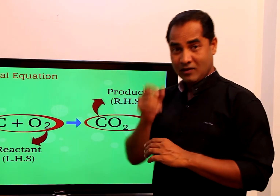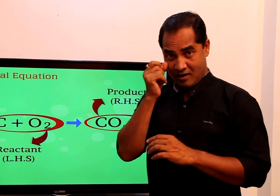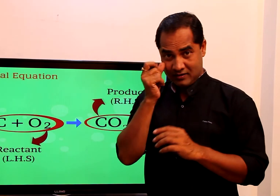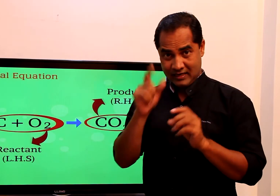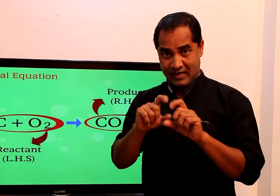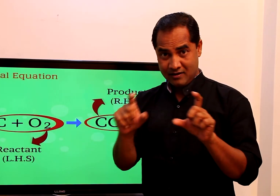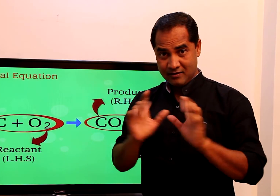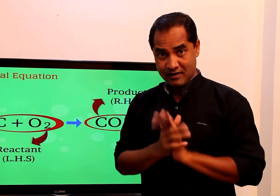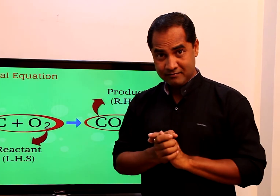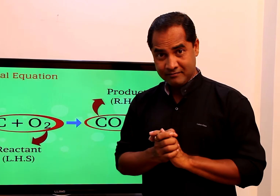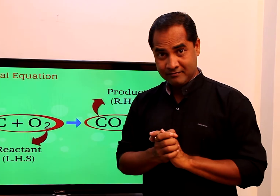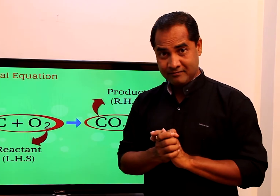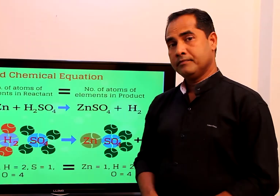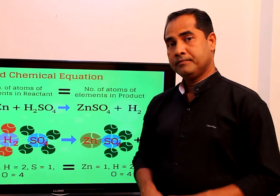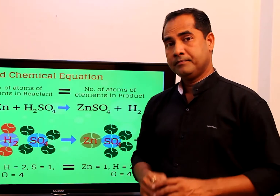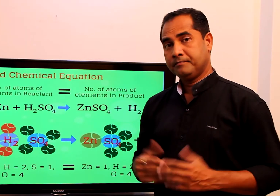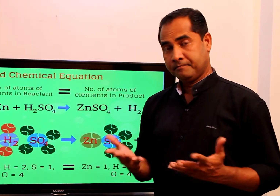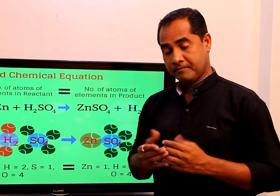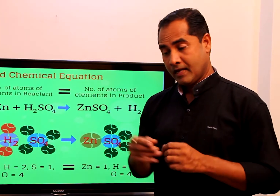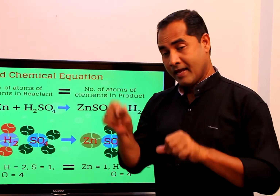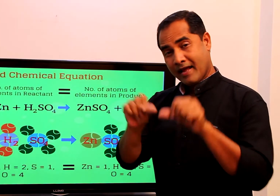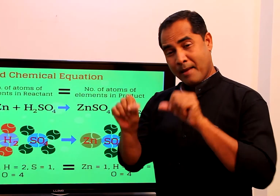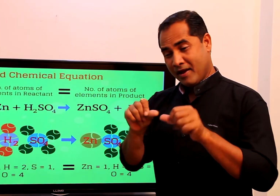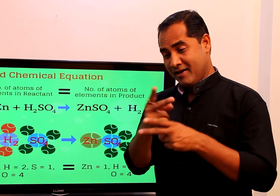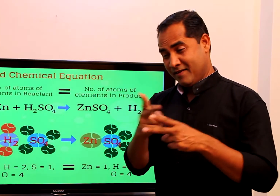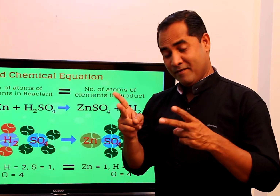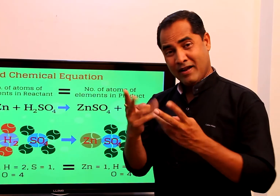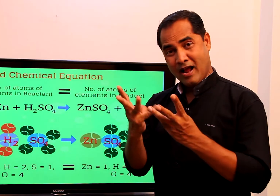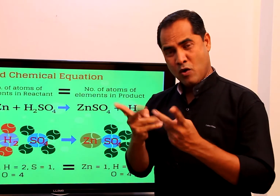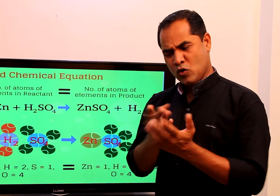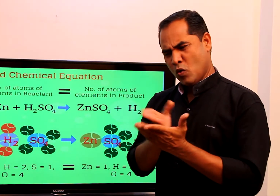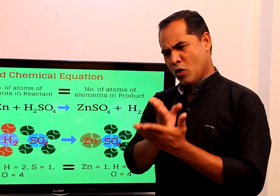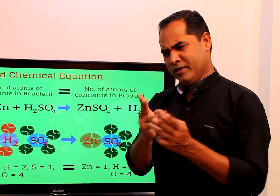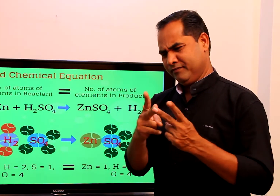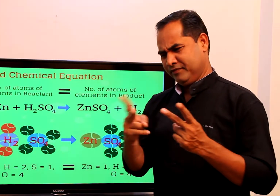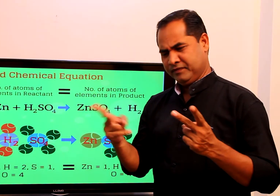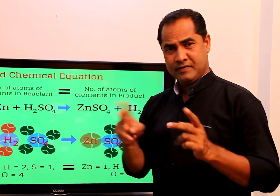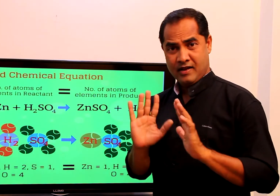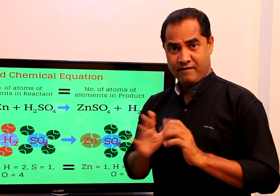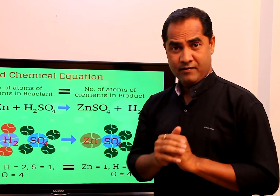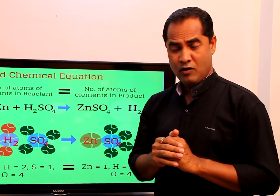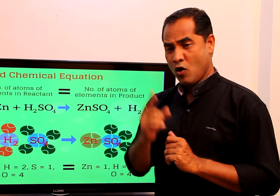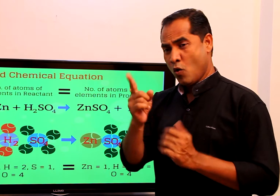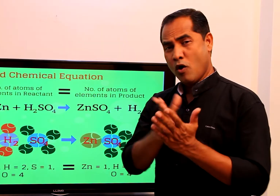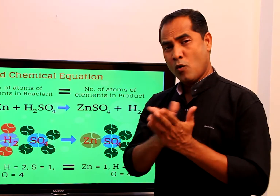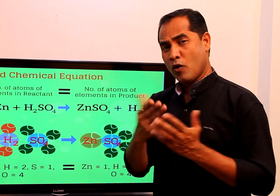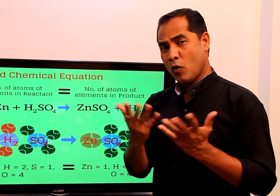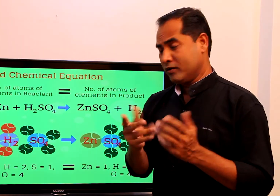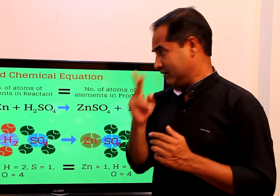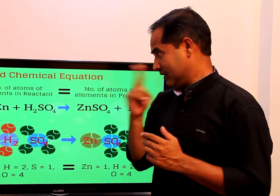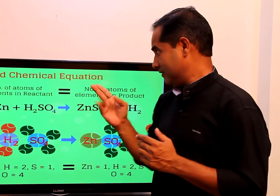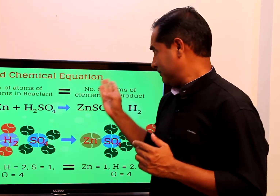I hope you understand well. Now different chemical equations have to be